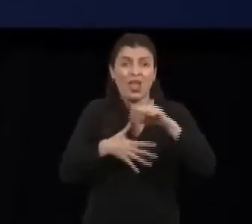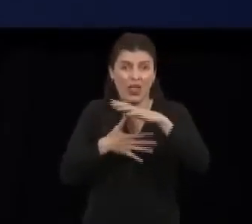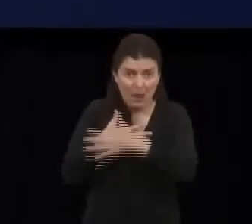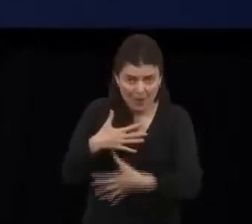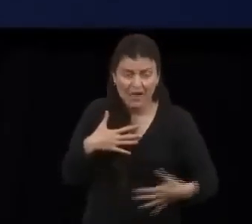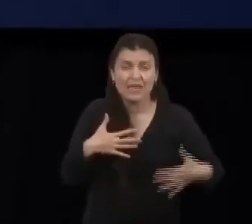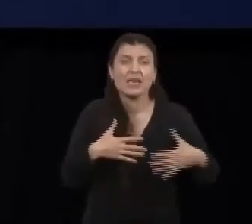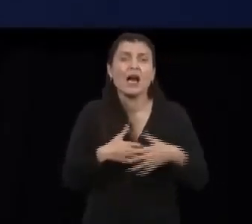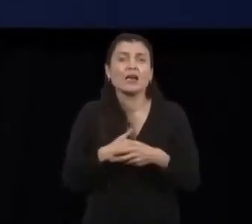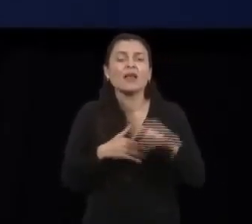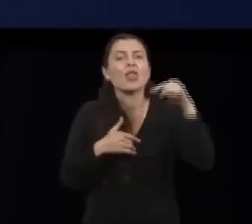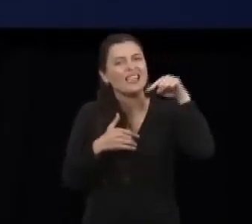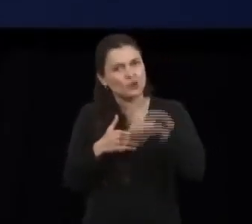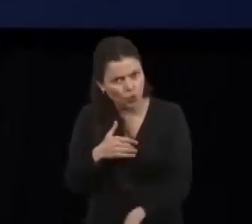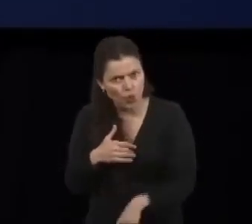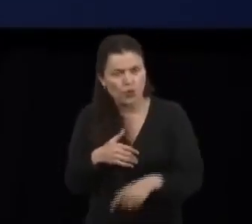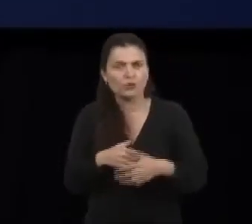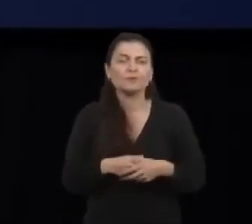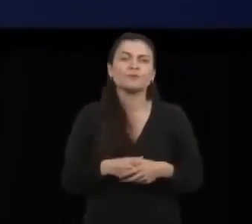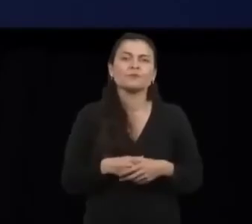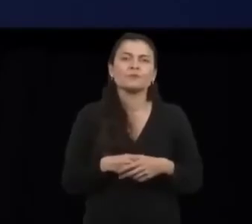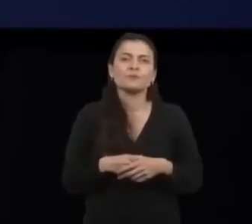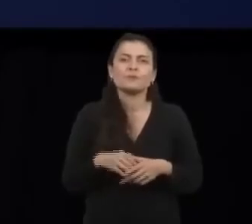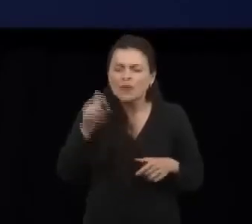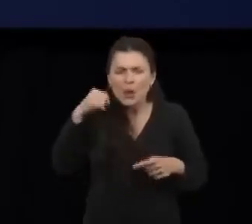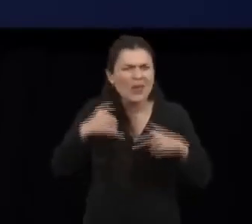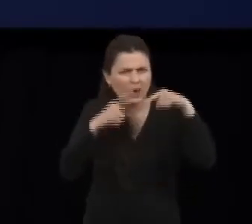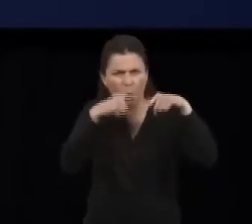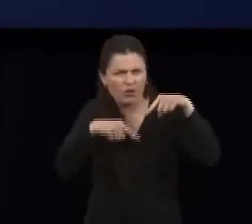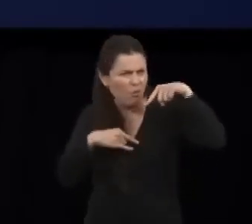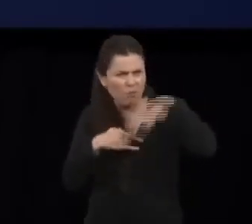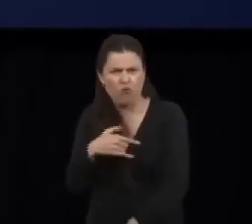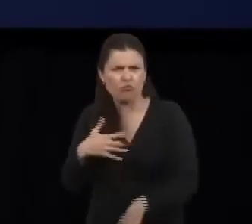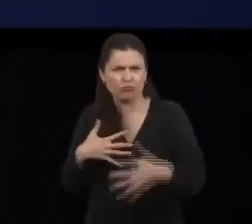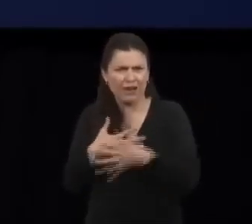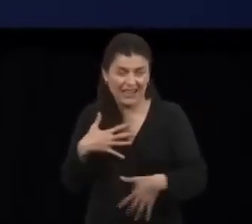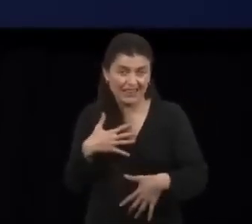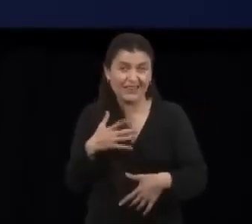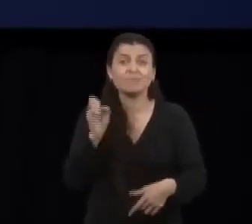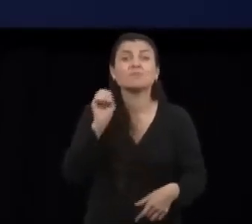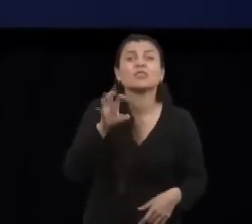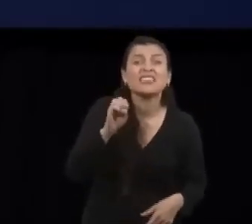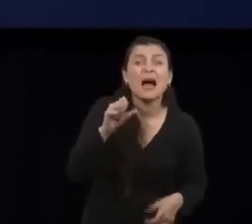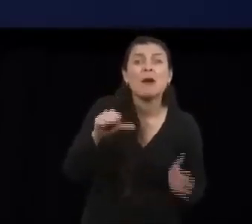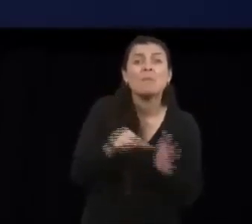in South America, well in the South, which is called Argentina,